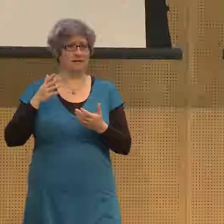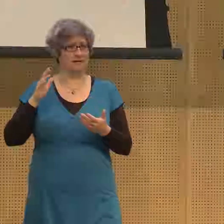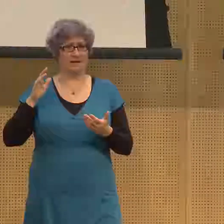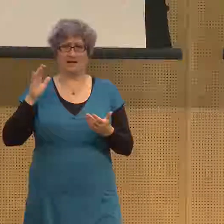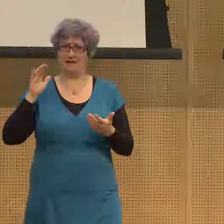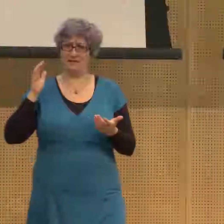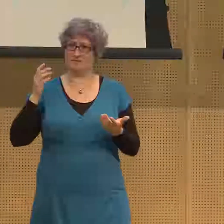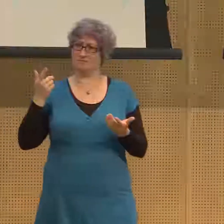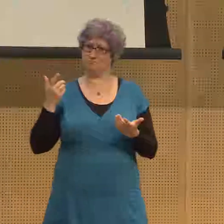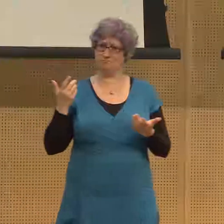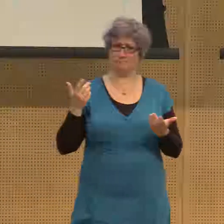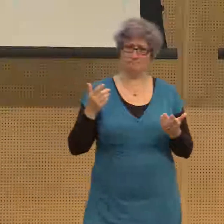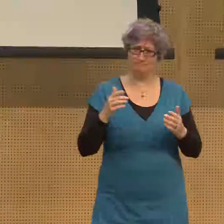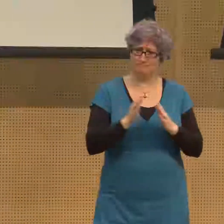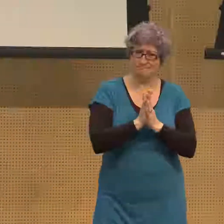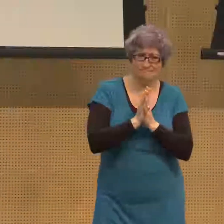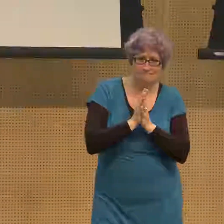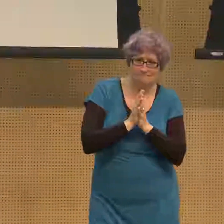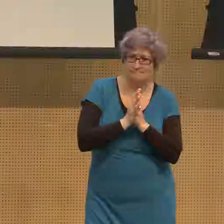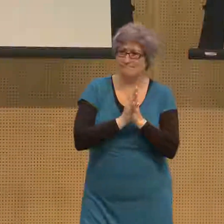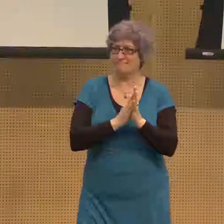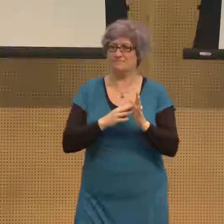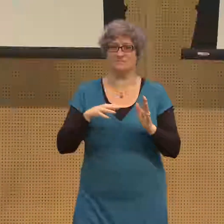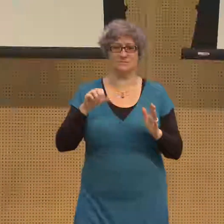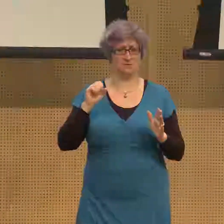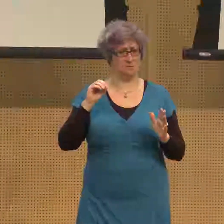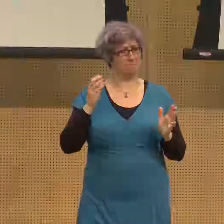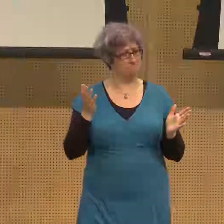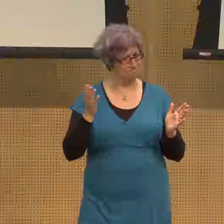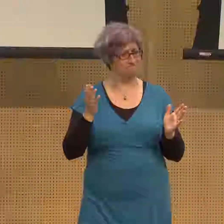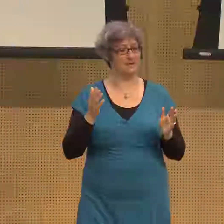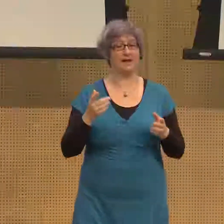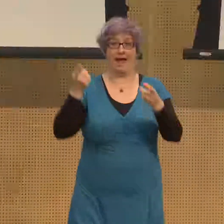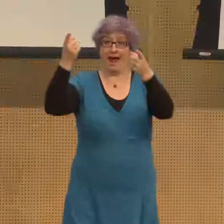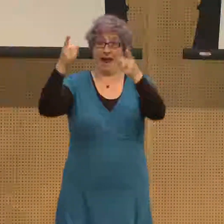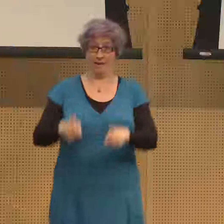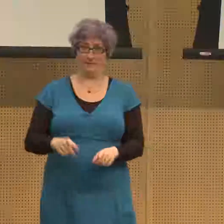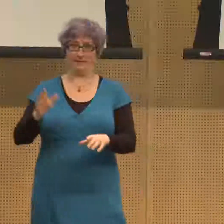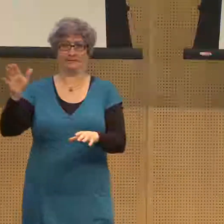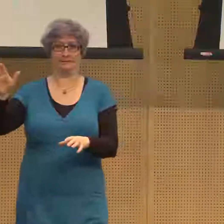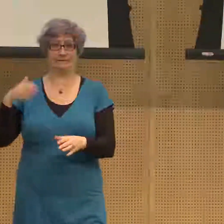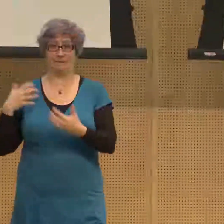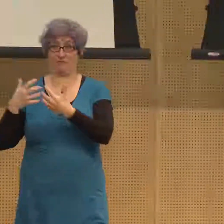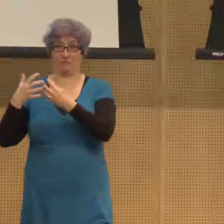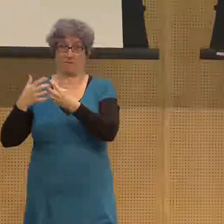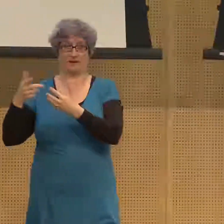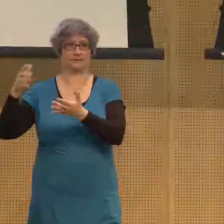and it's a good goal for people in my area. But that was about it.